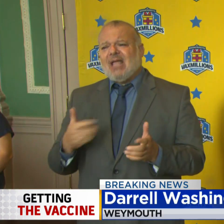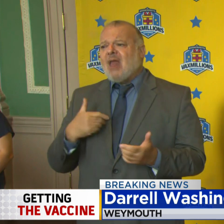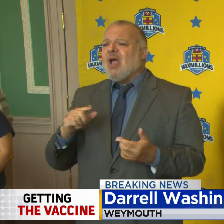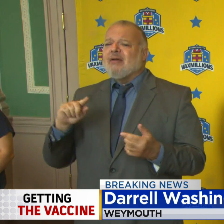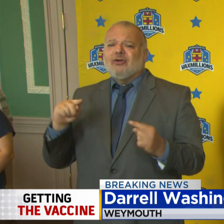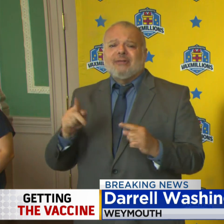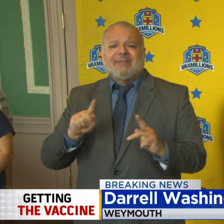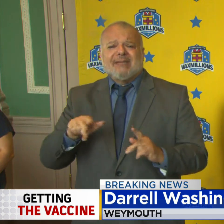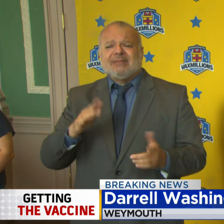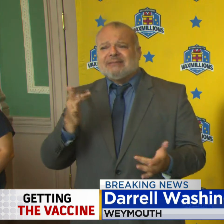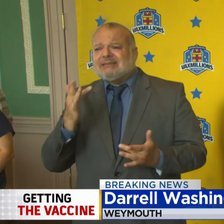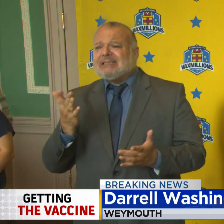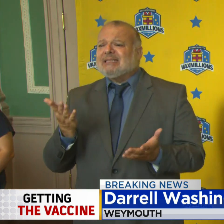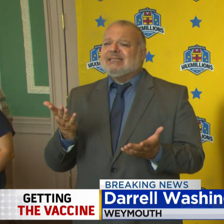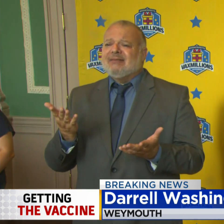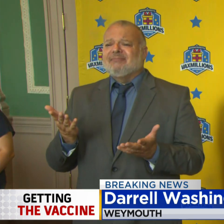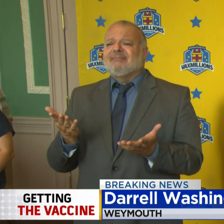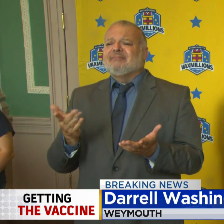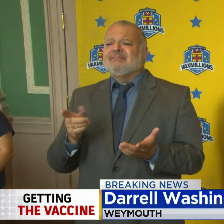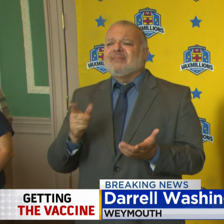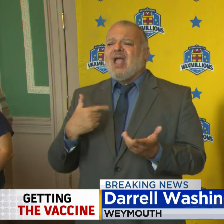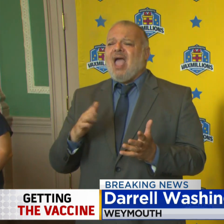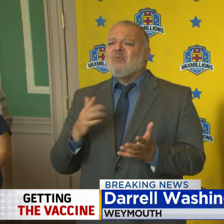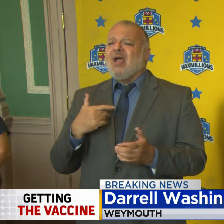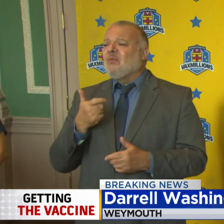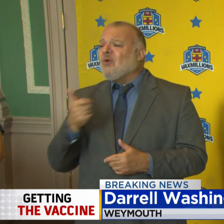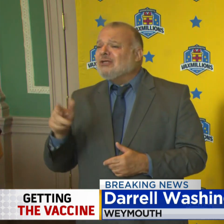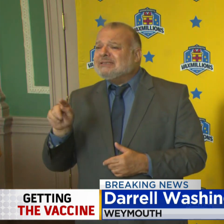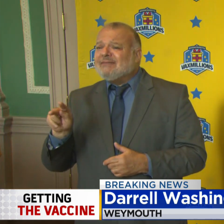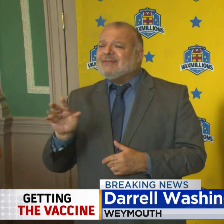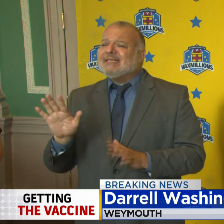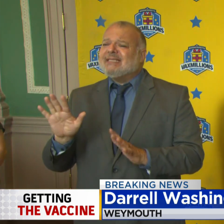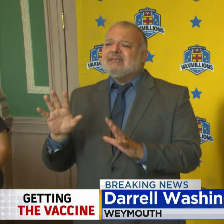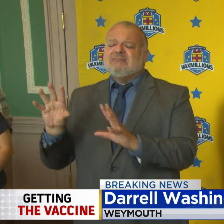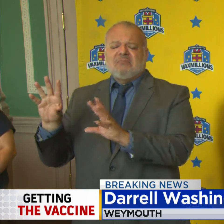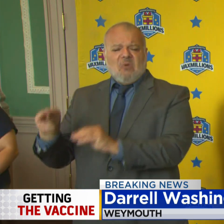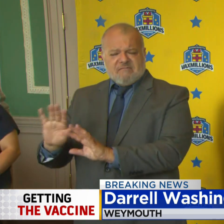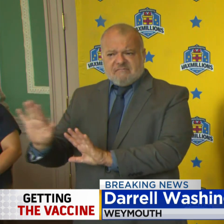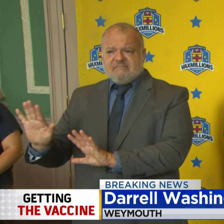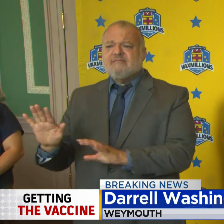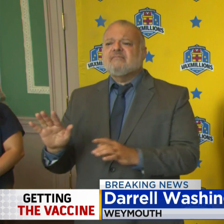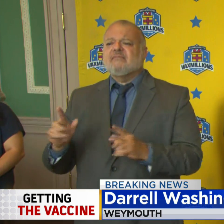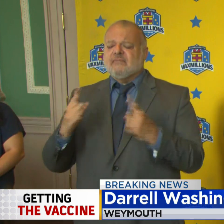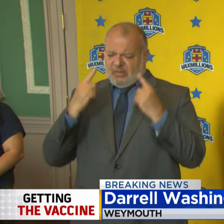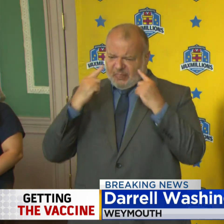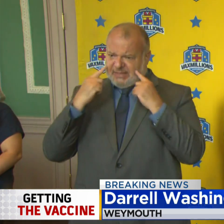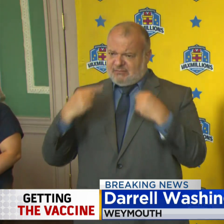PLANNING TO DO GOOD THINGS WITH IT AND HE HAD THIS MESSAGE ABOUT VACCINATIONS. I THINK PEOPLE SHOULD REALLY